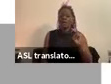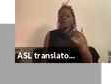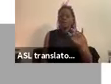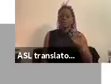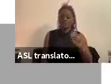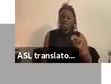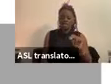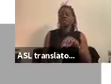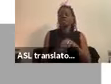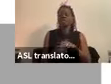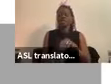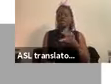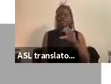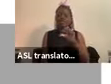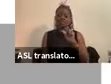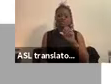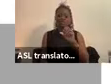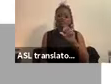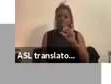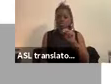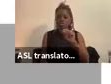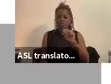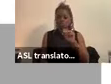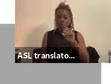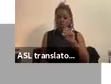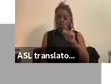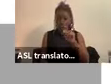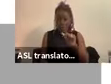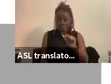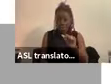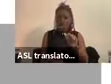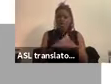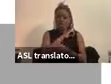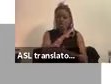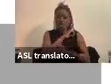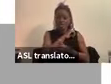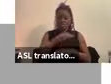We're seeing a similar trend with less than one percent of our fully vaccinated